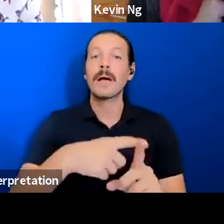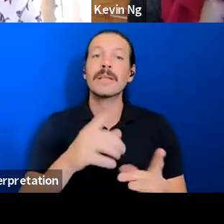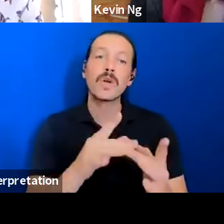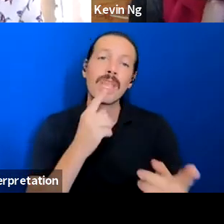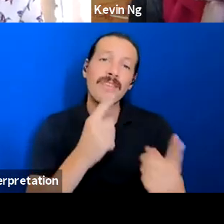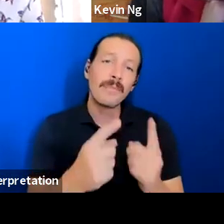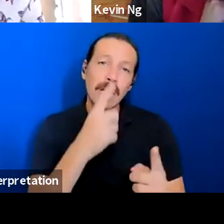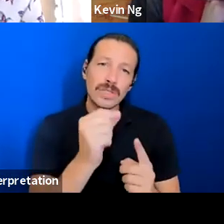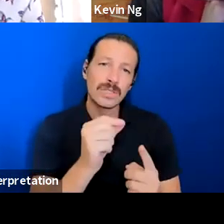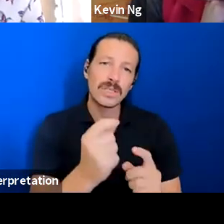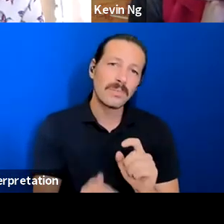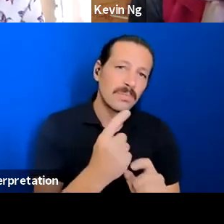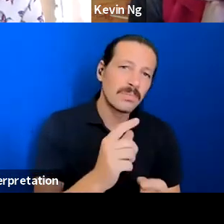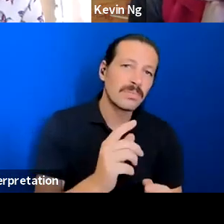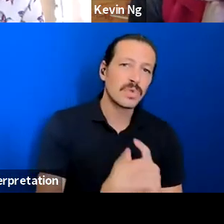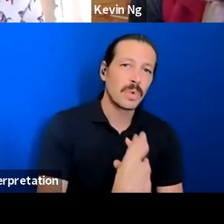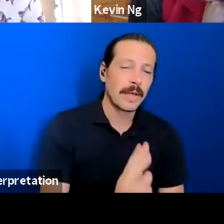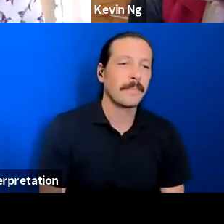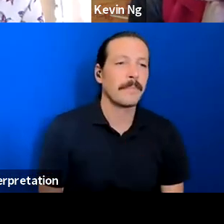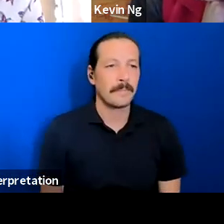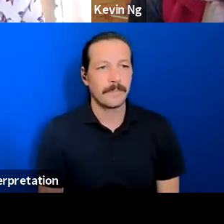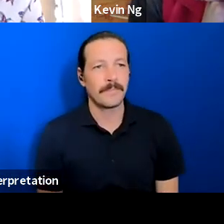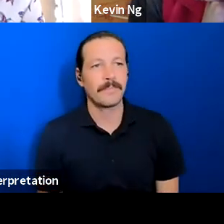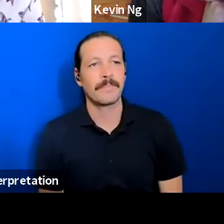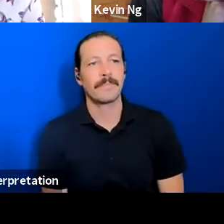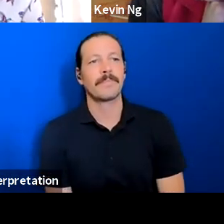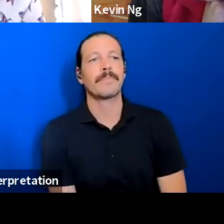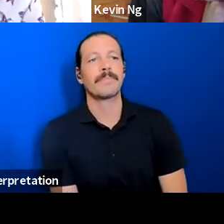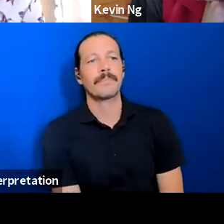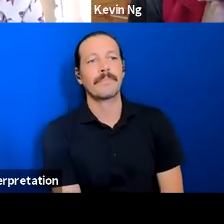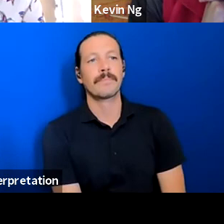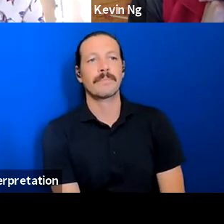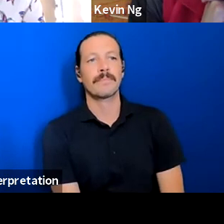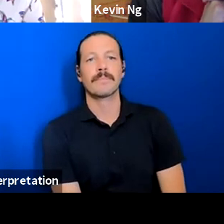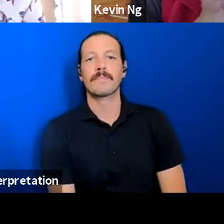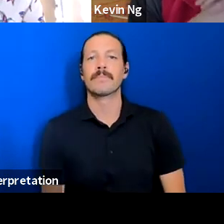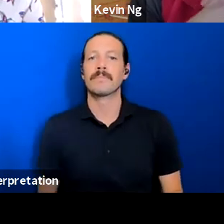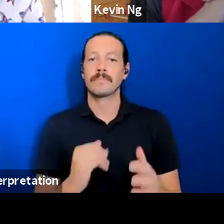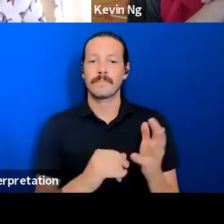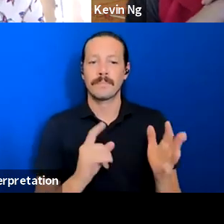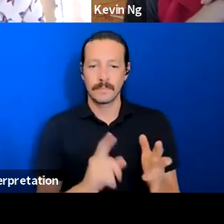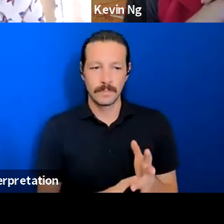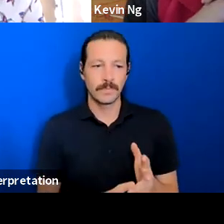So just to finish up, if, having heard all of this, you're excited and interested to become